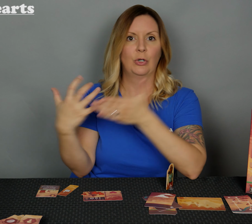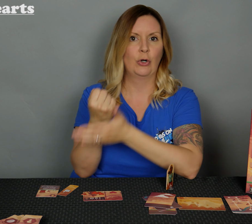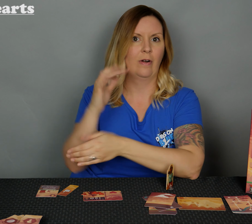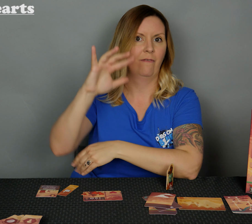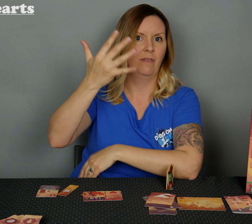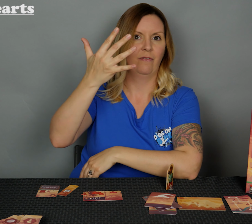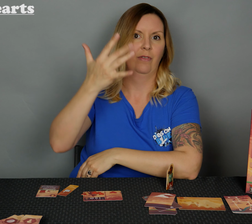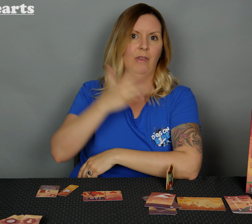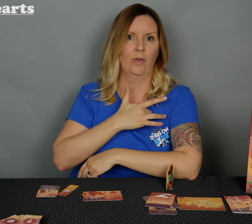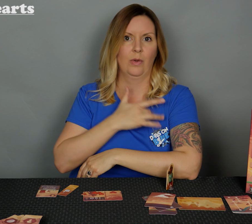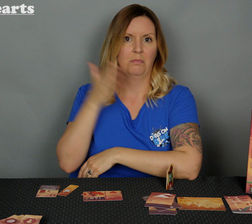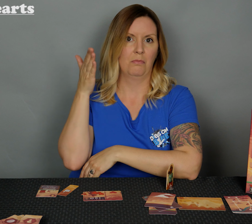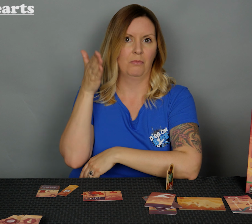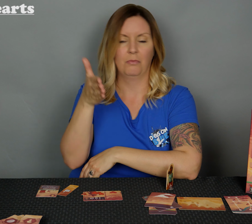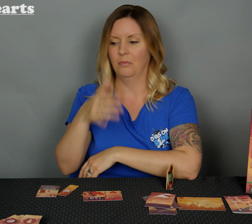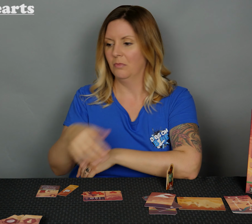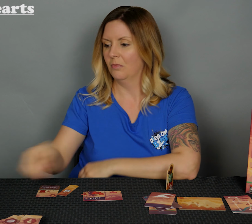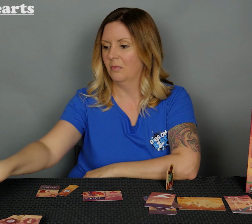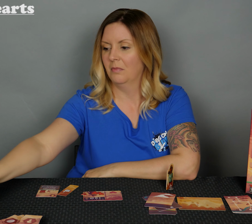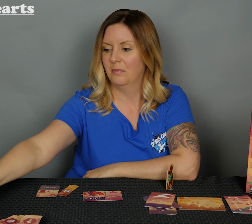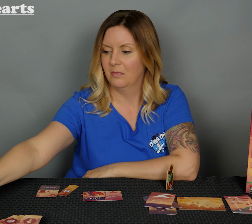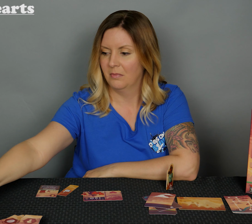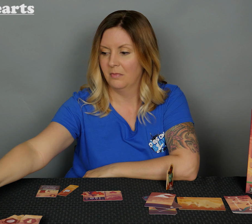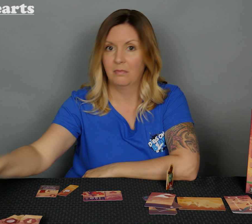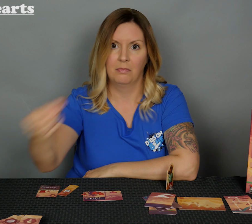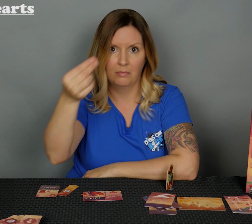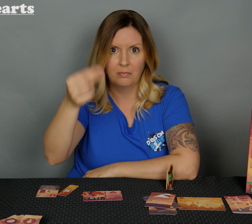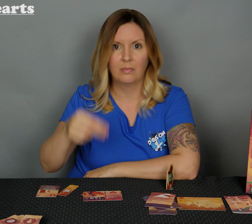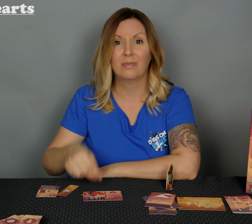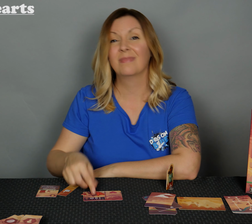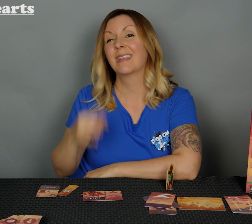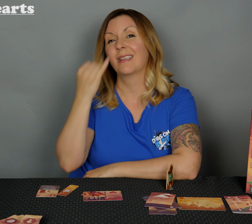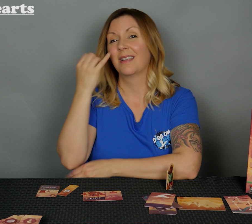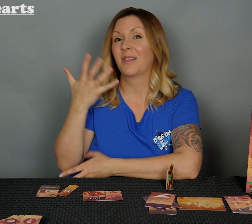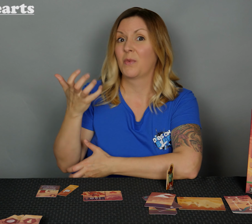Then, you would take a heart from the general supply and add it to your character card.